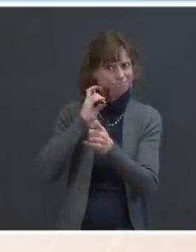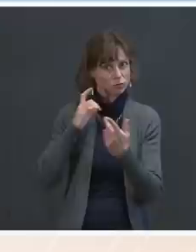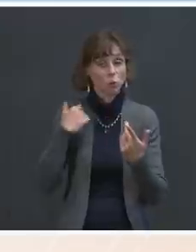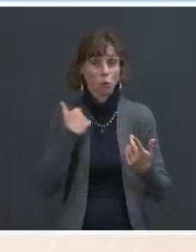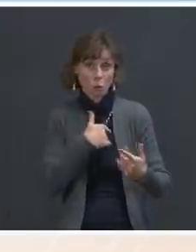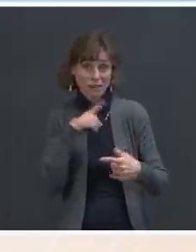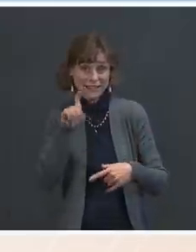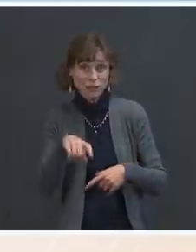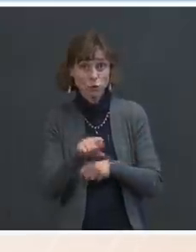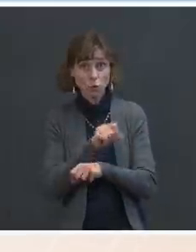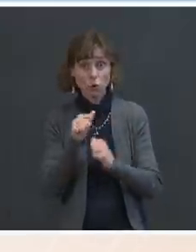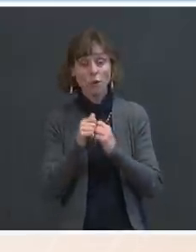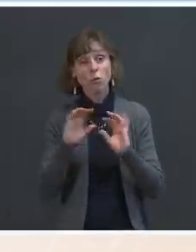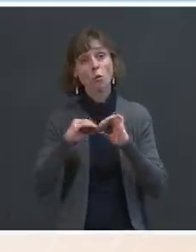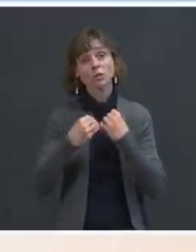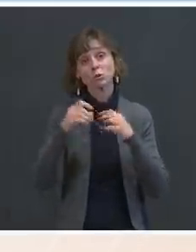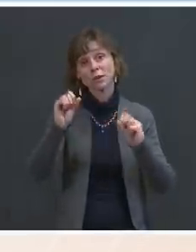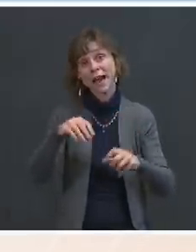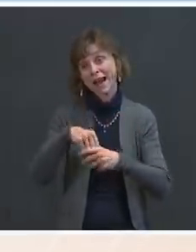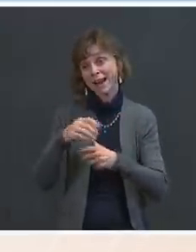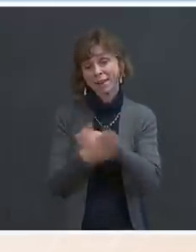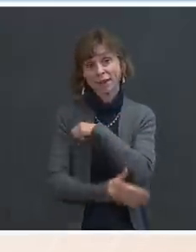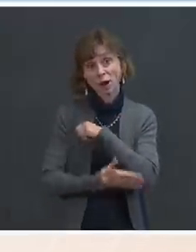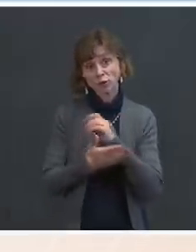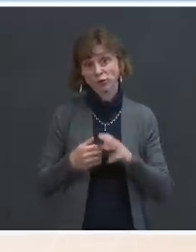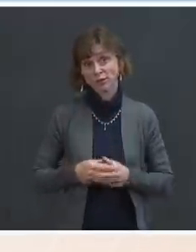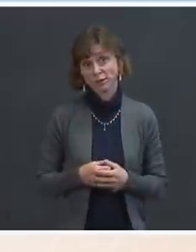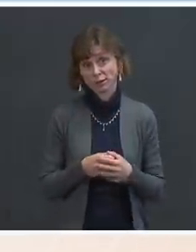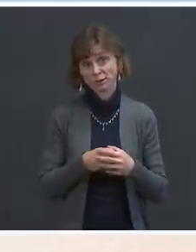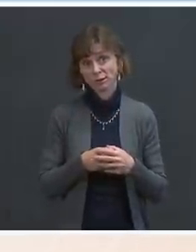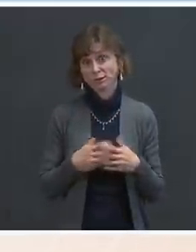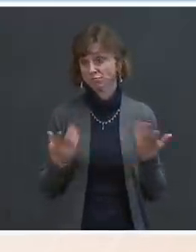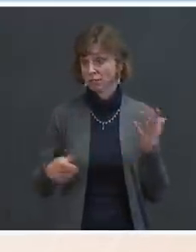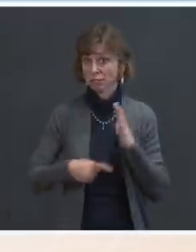In some places, we will work with religious organizations,